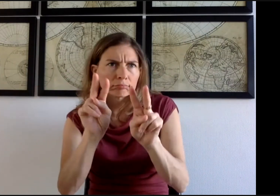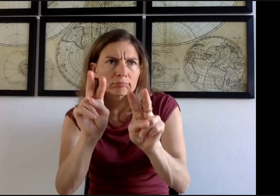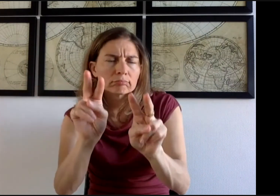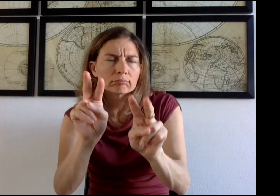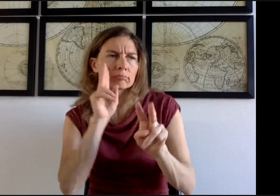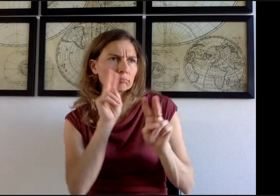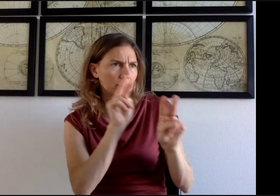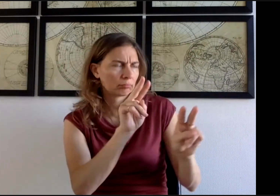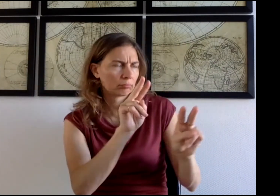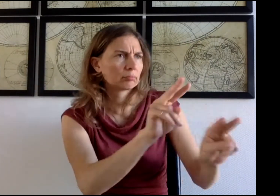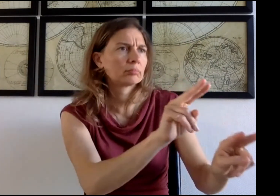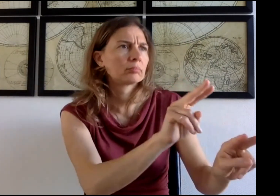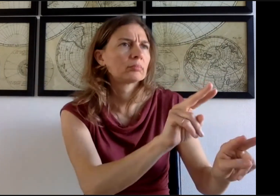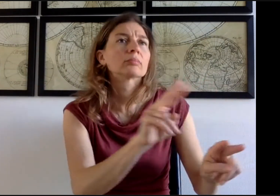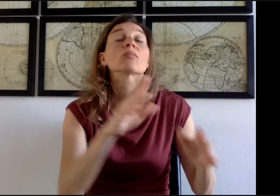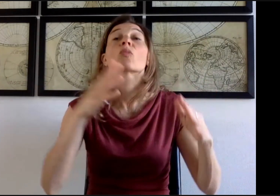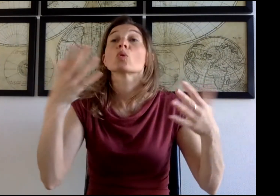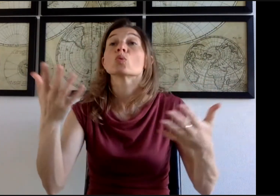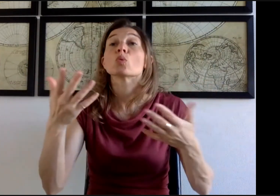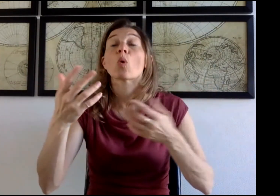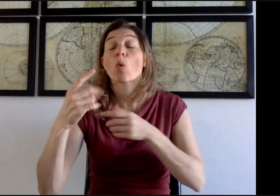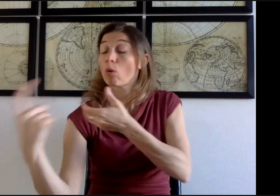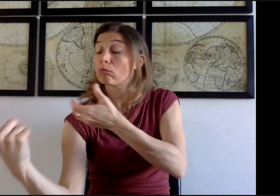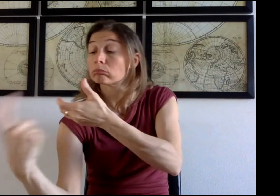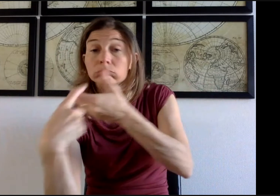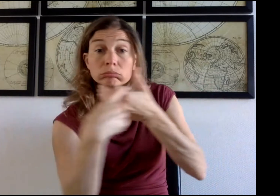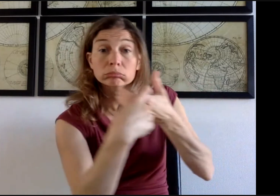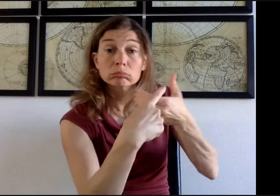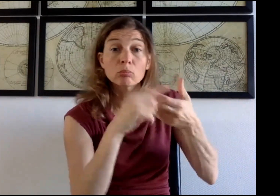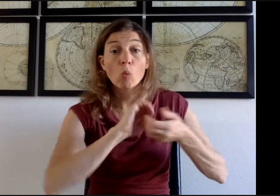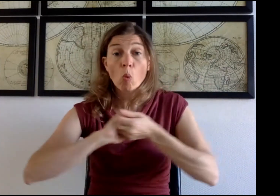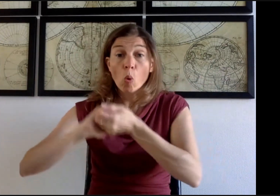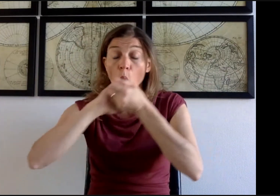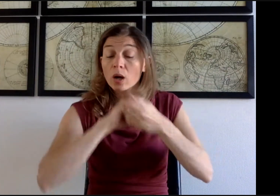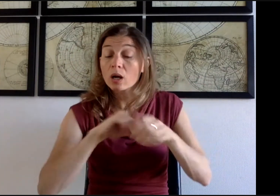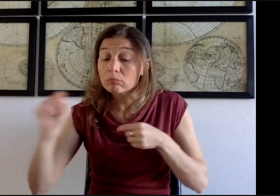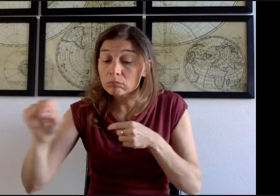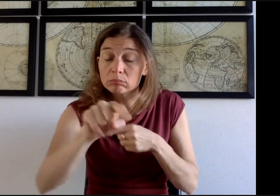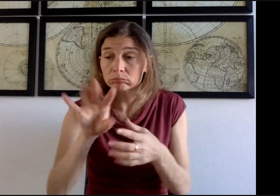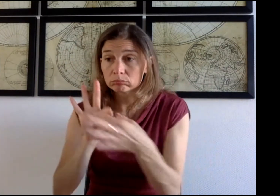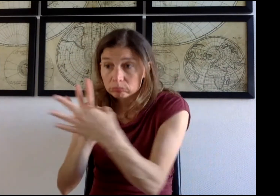with our organisations to complaint and to claim